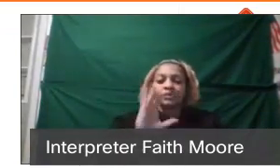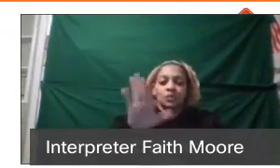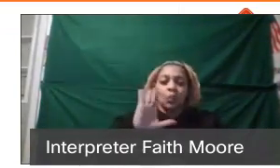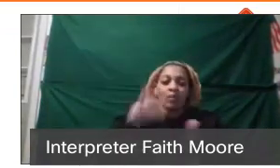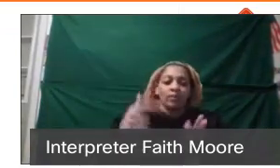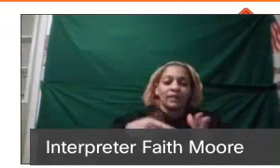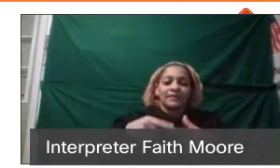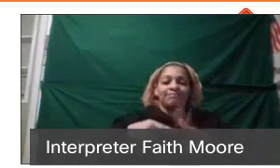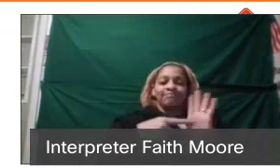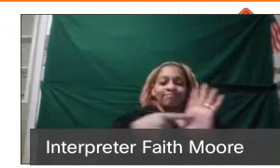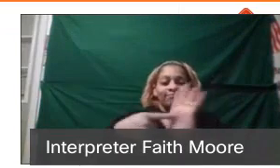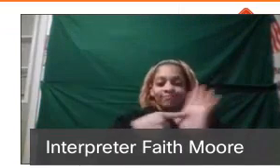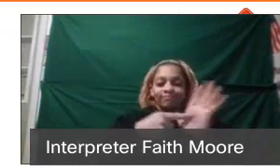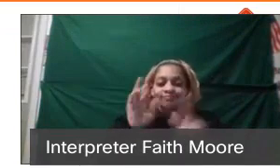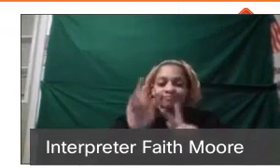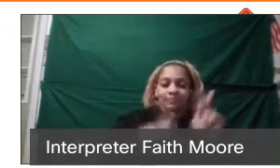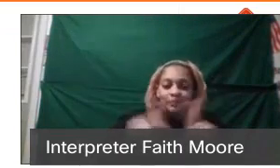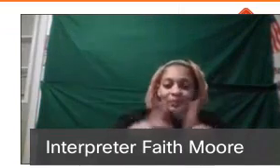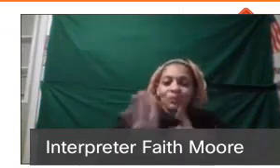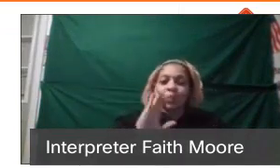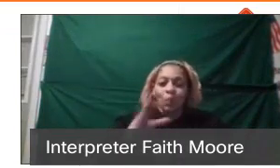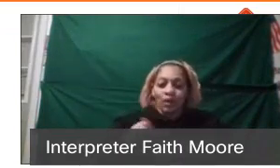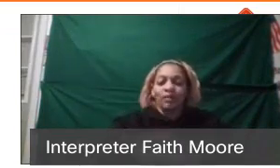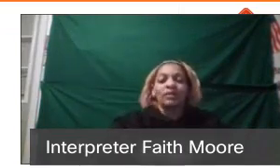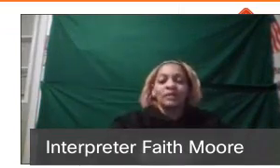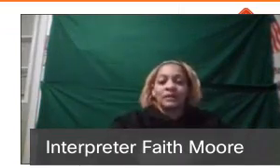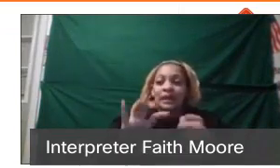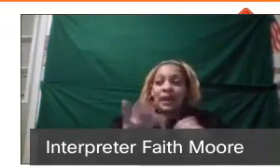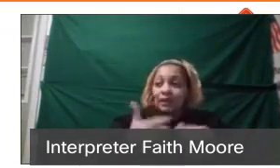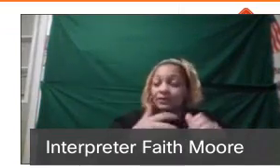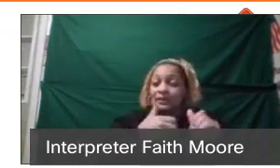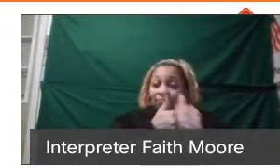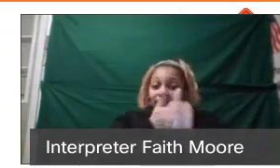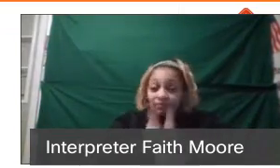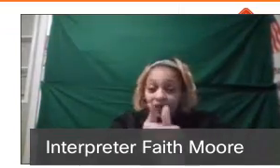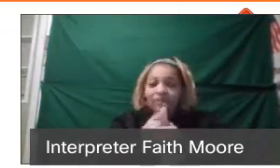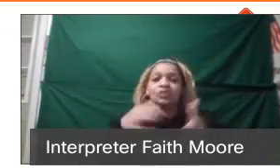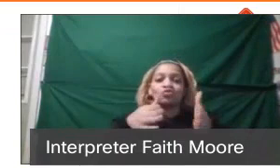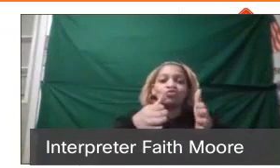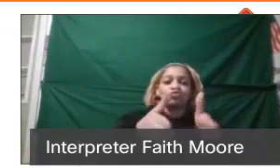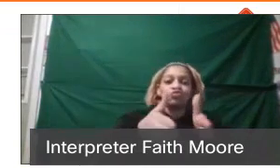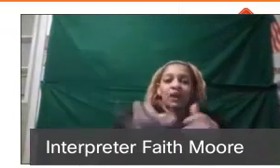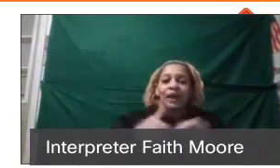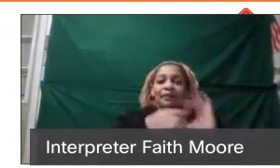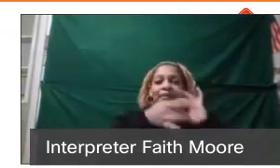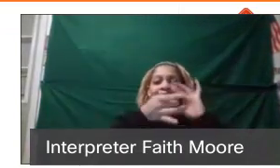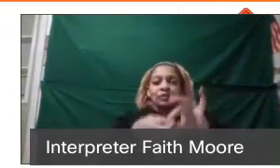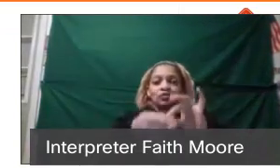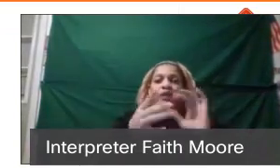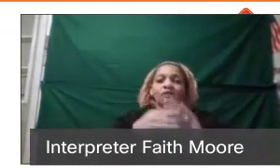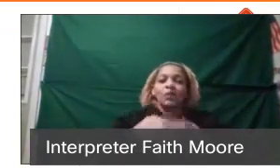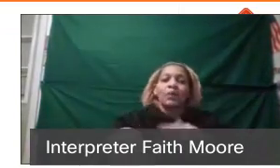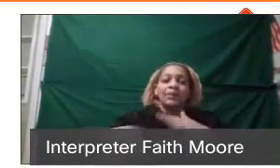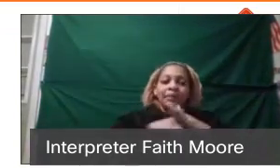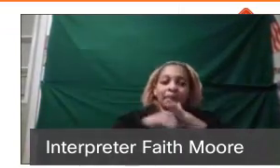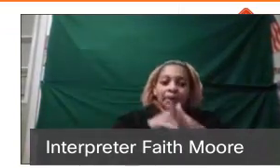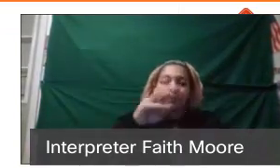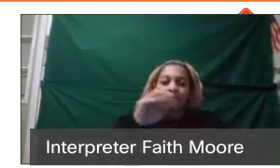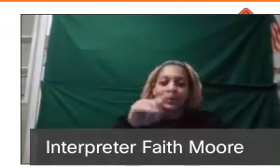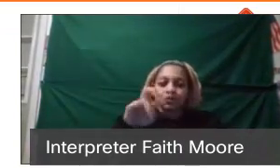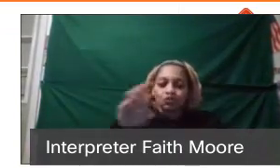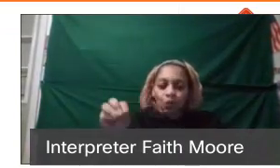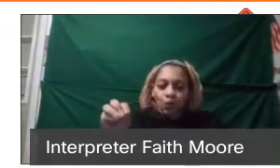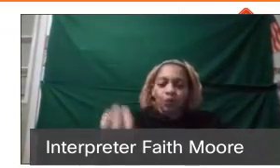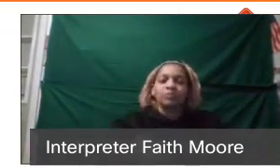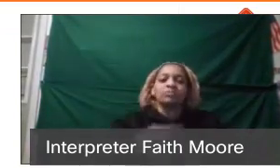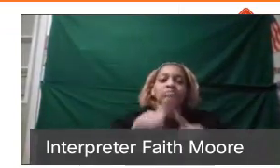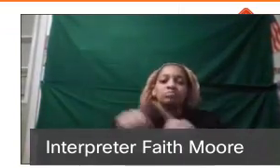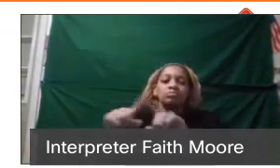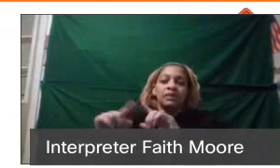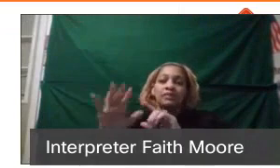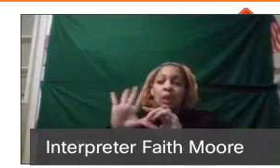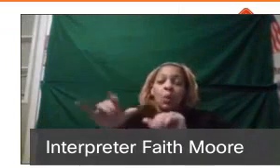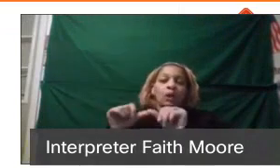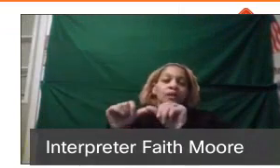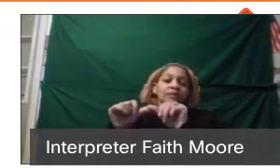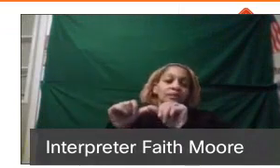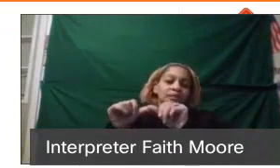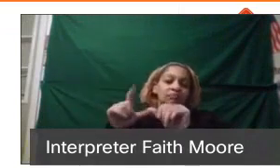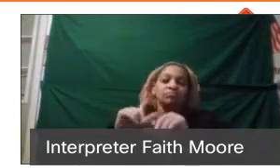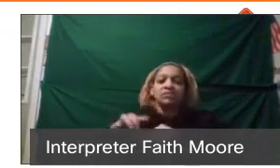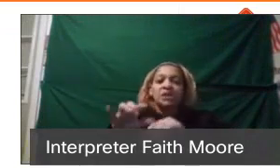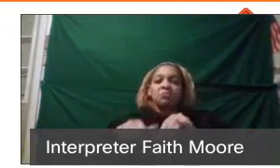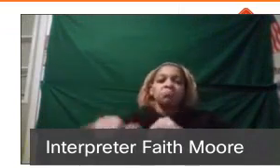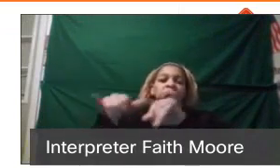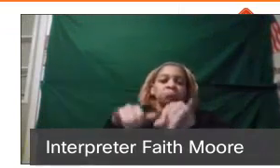So that they know how to follow the trail, but also had to get to and connect to Metro stations. And it has a consistent sort of pattern connecting.